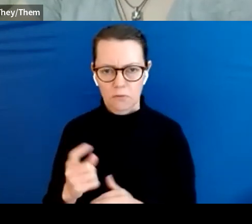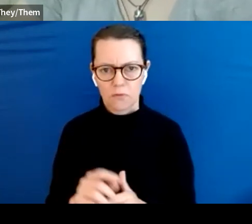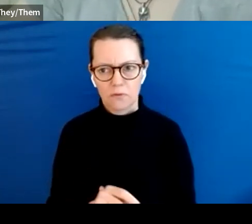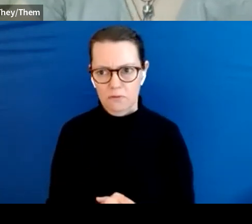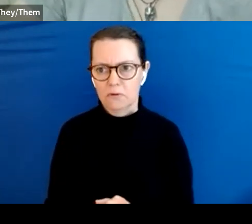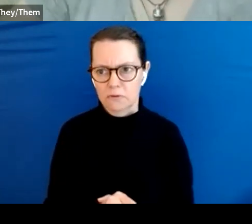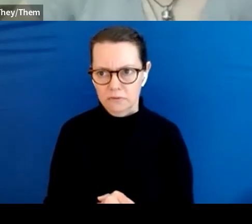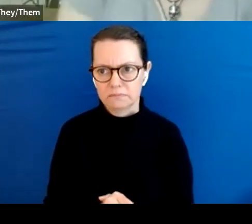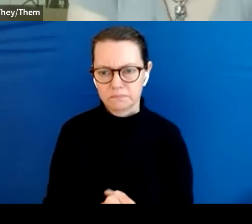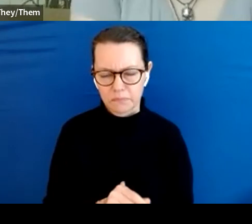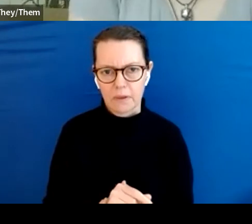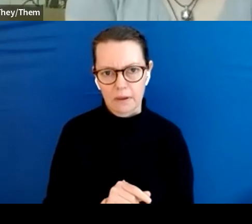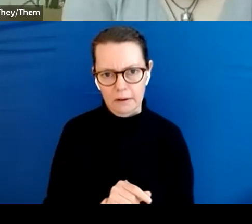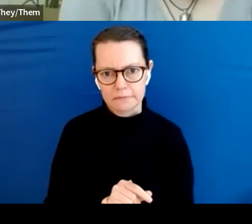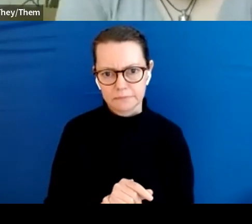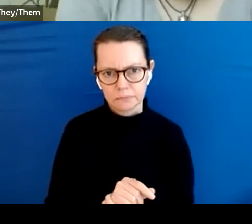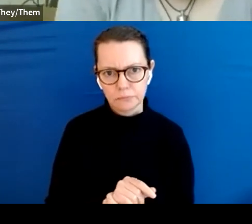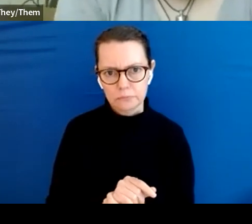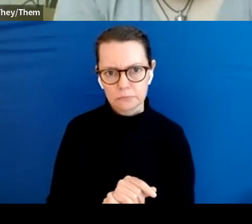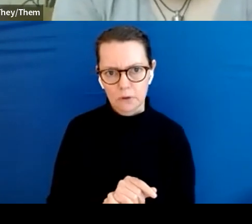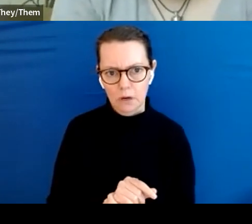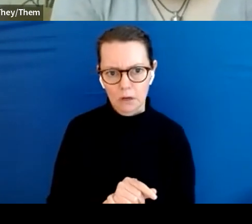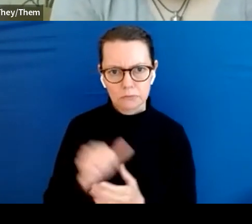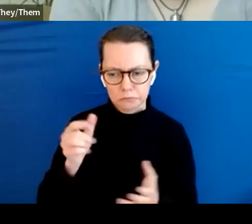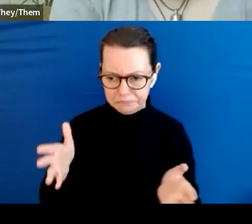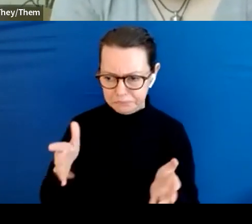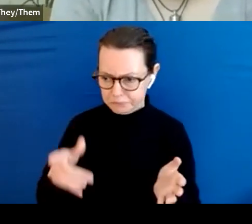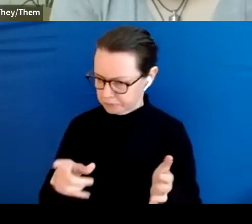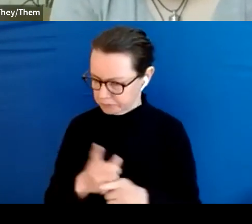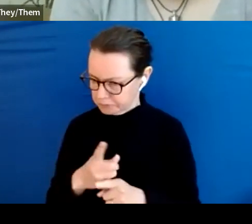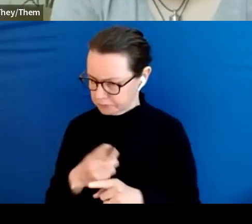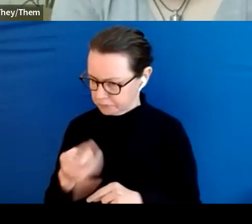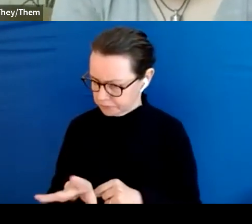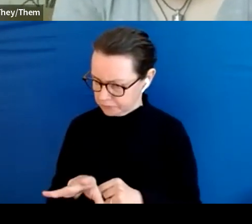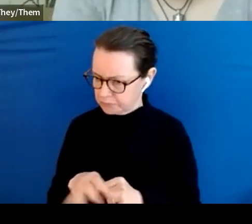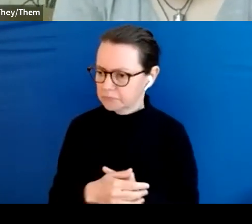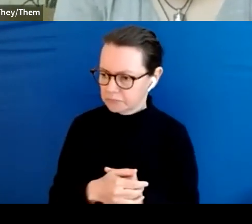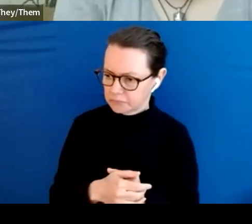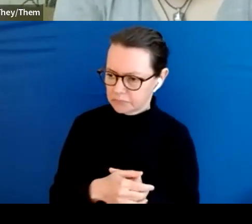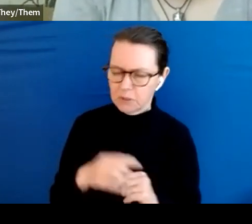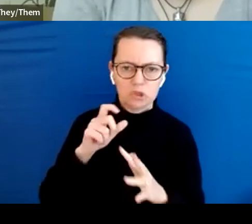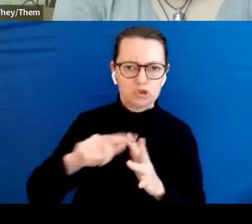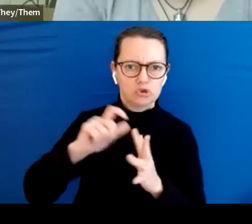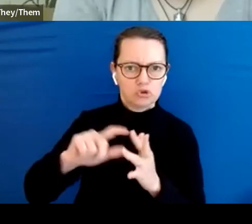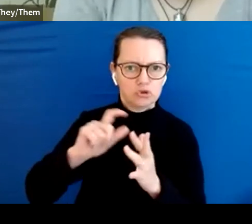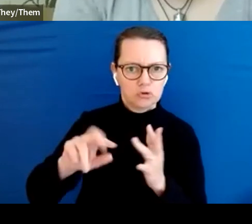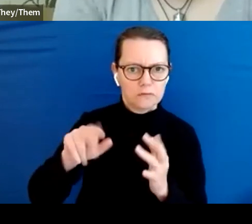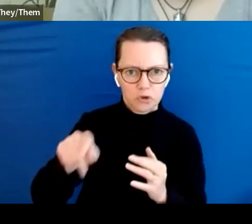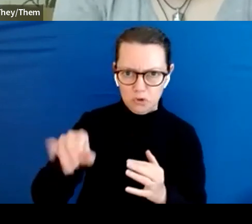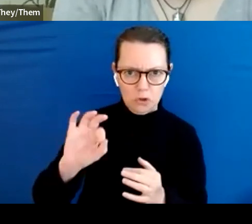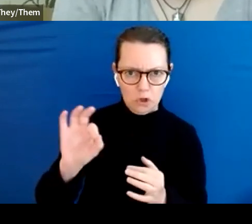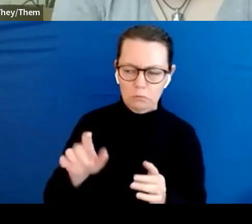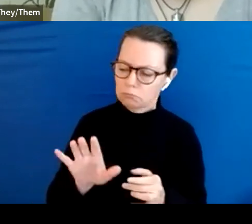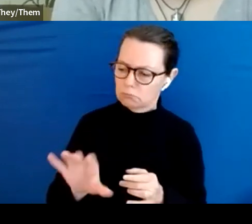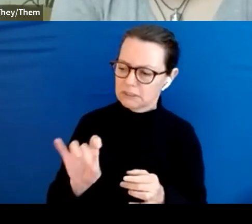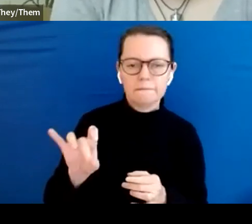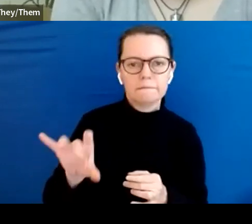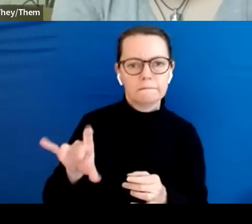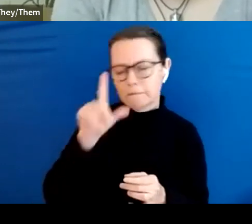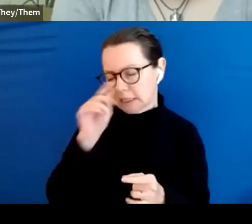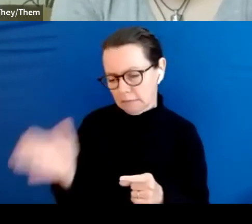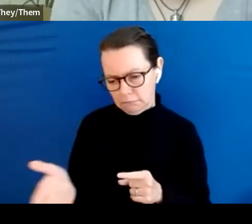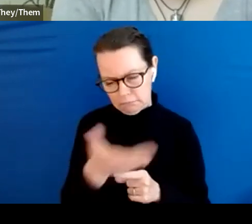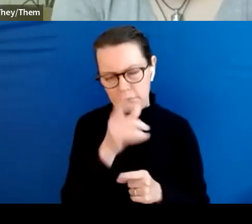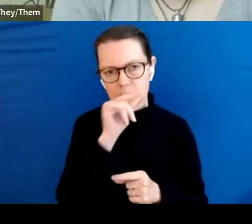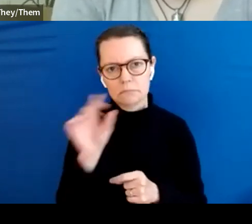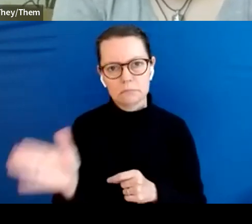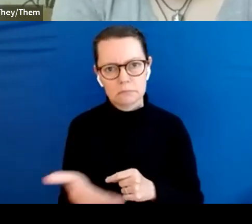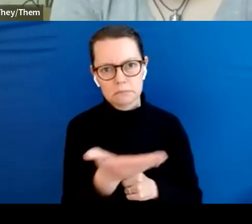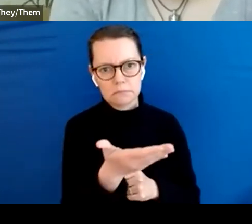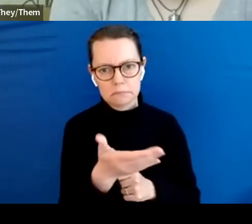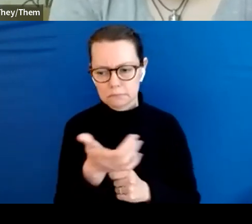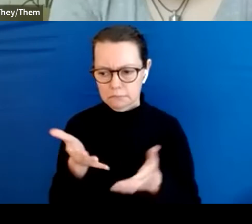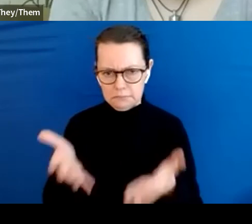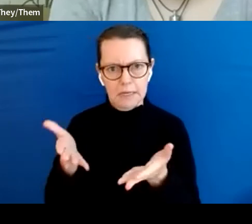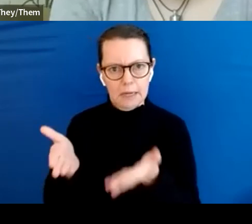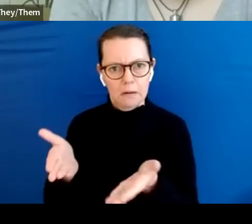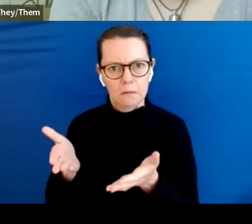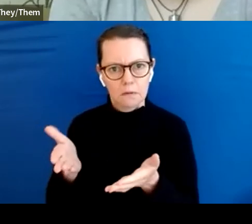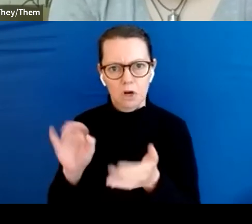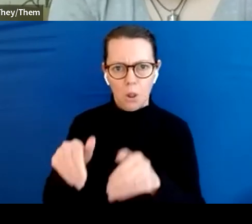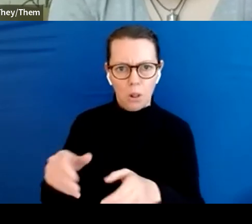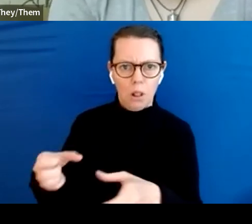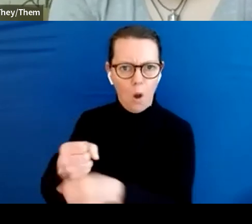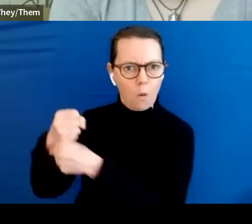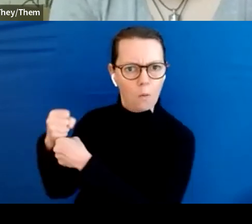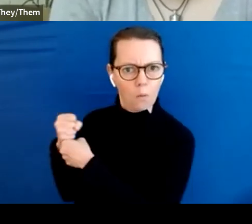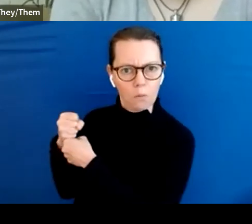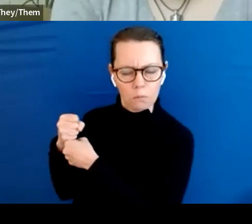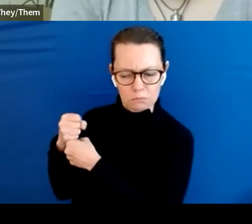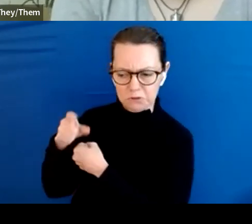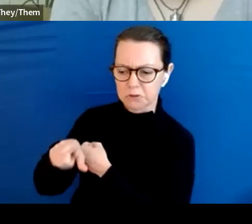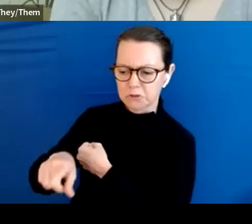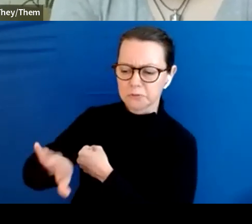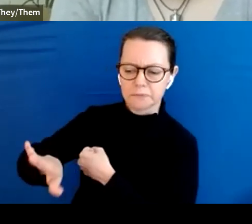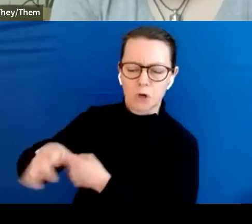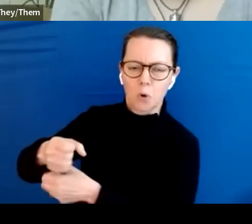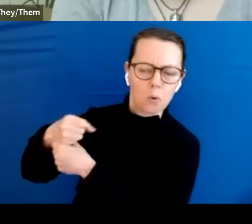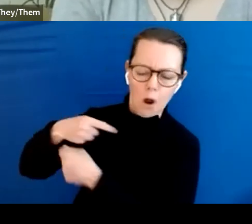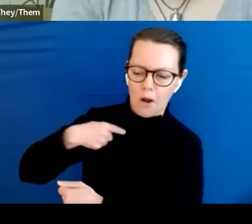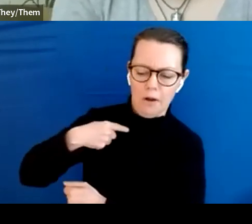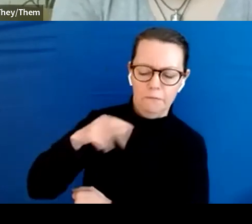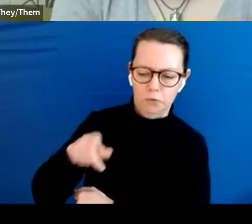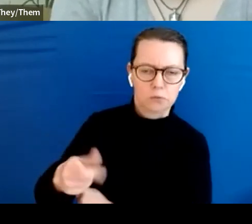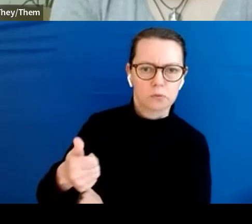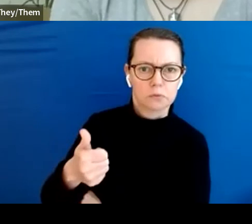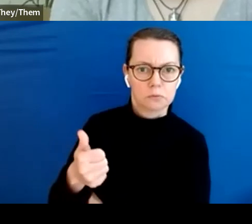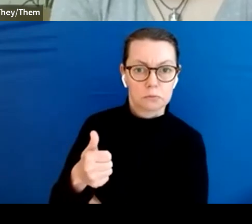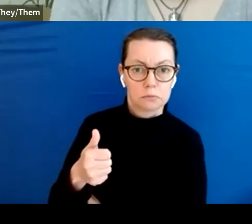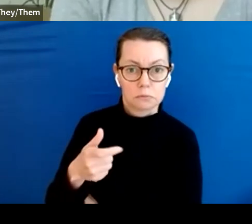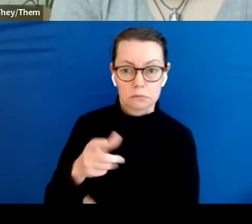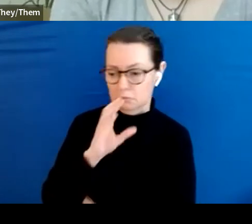And I think everything you do should reflect that and encourage that. So, you know, that's from self advocacy skills to encouraging them self advocate or demonstrating what advocacy looks like for them to even just the way that you speak about their disability